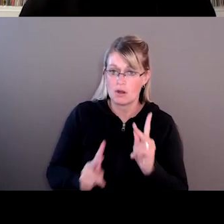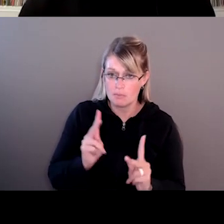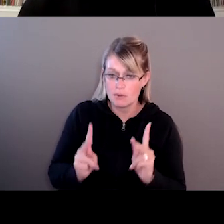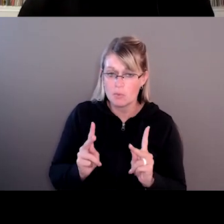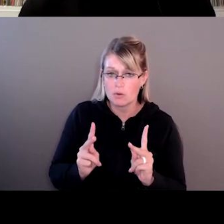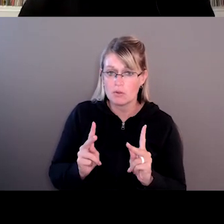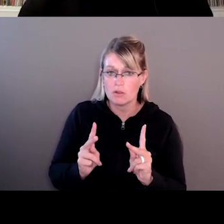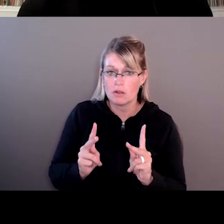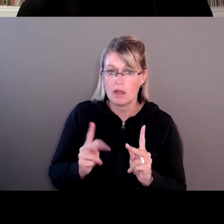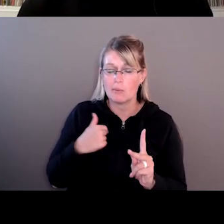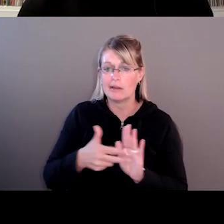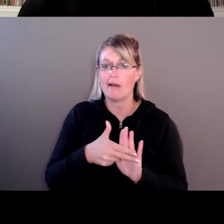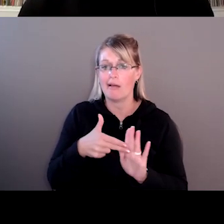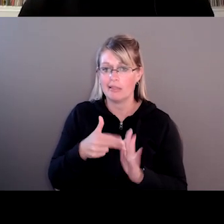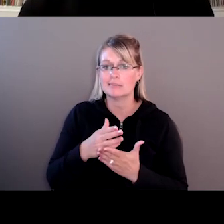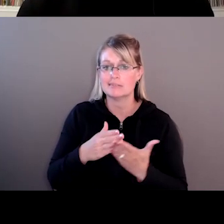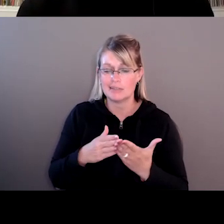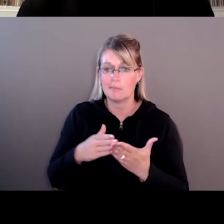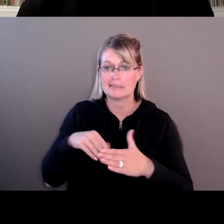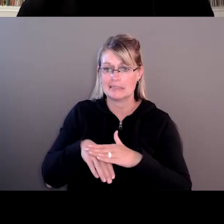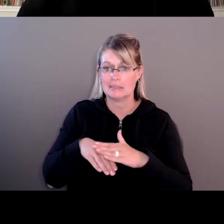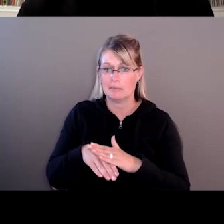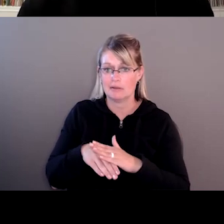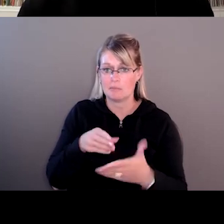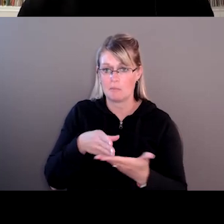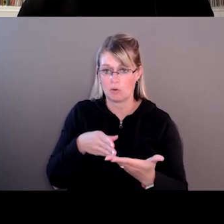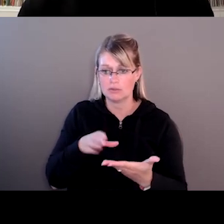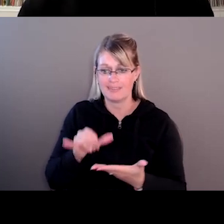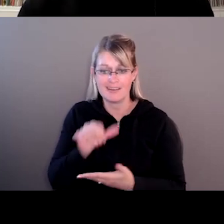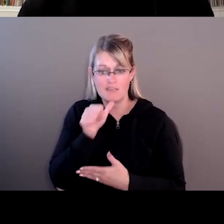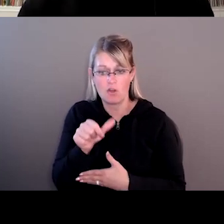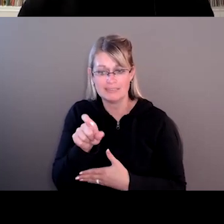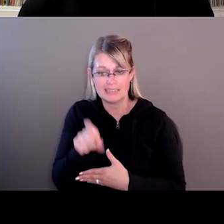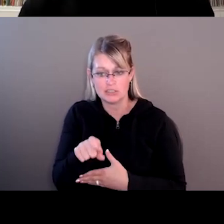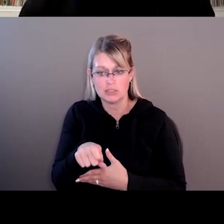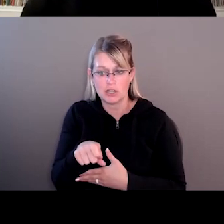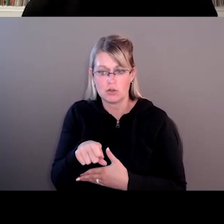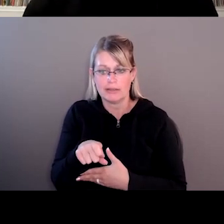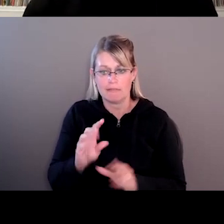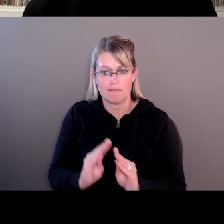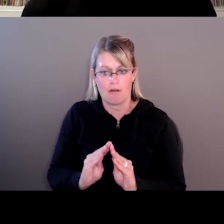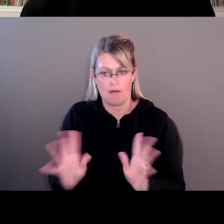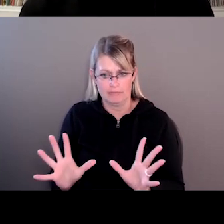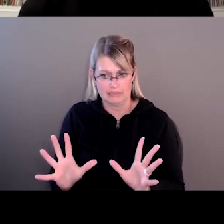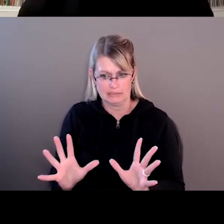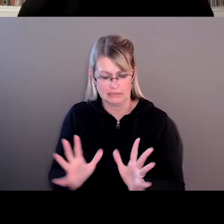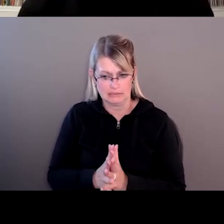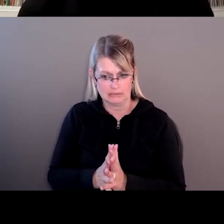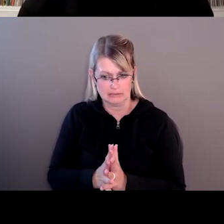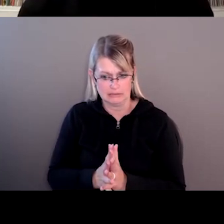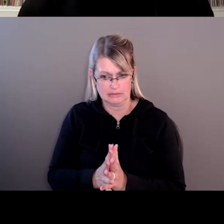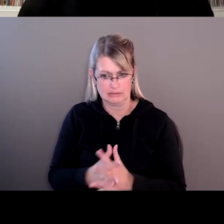highlighted some accessibility aspects that are not necessarily obvious. I have done a lot